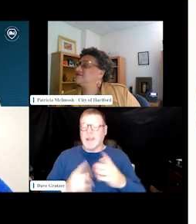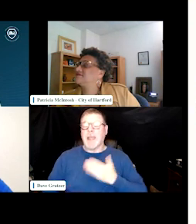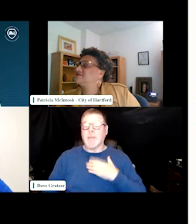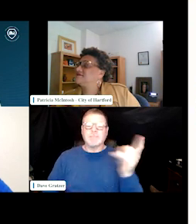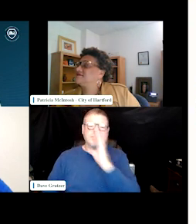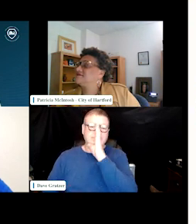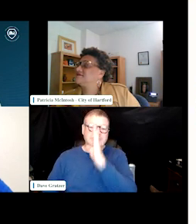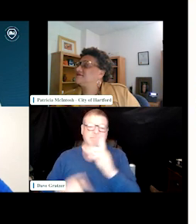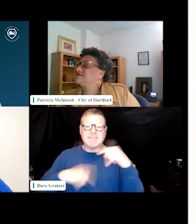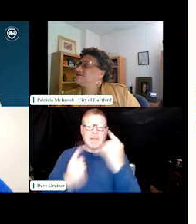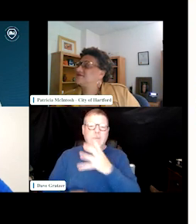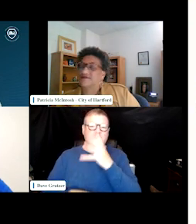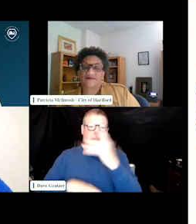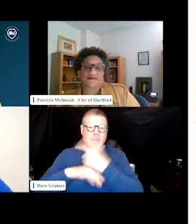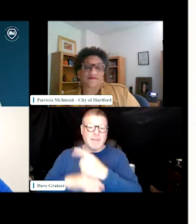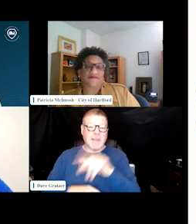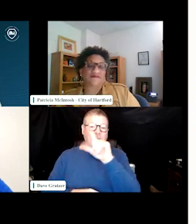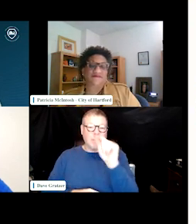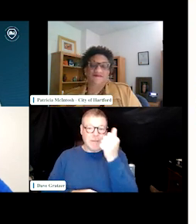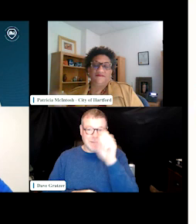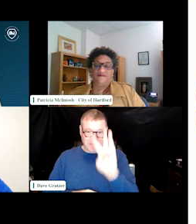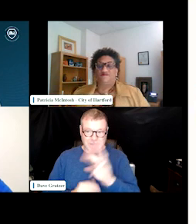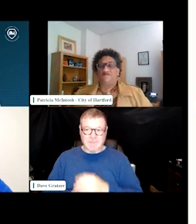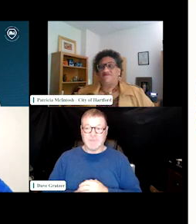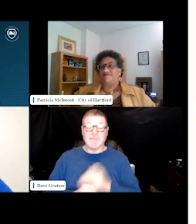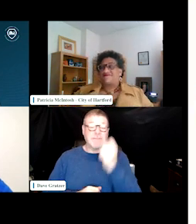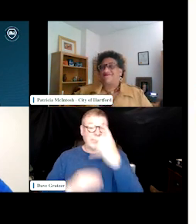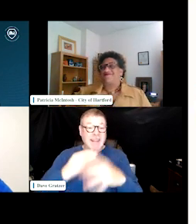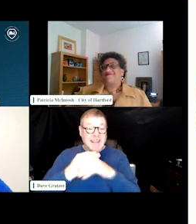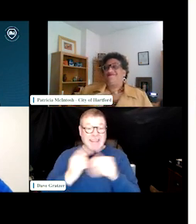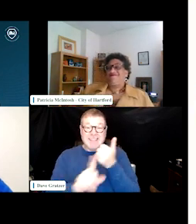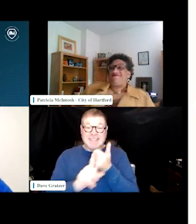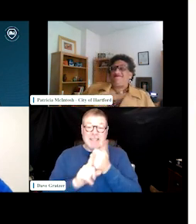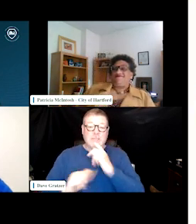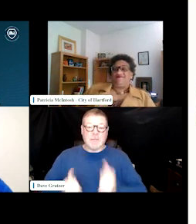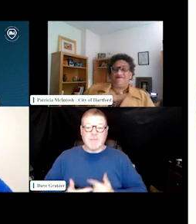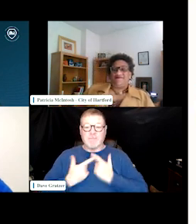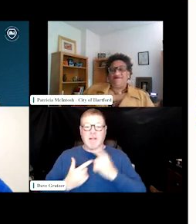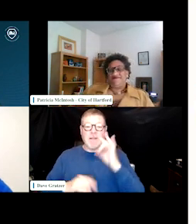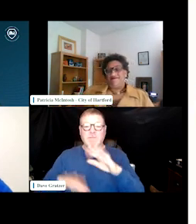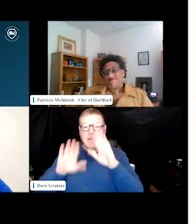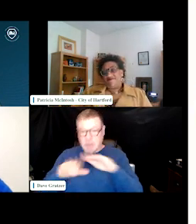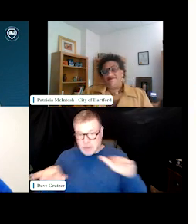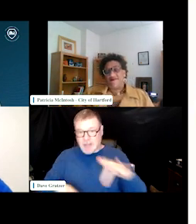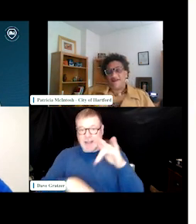since Mother's Day of 2016. Additionally, Ms. Perez is a survivor of child expectation,